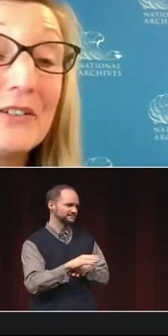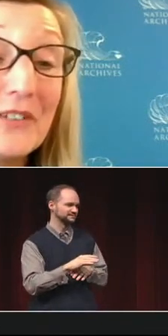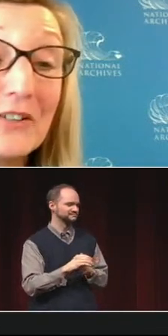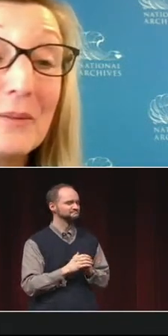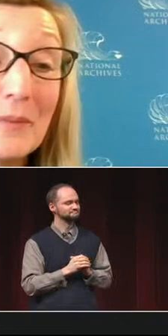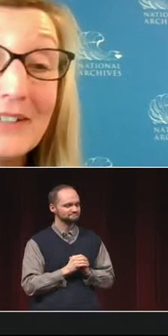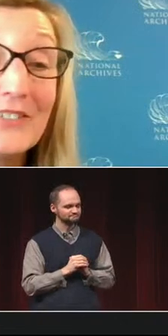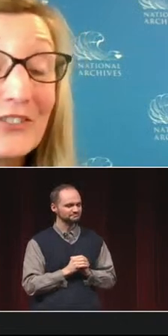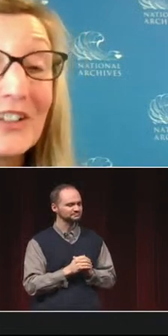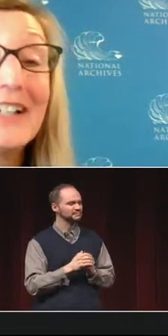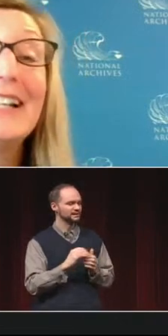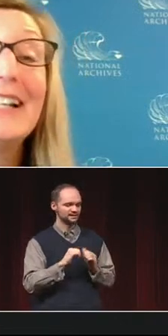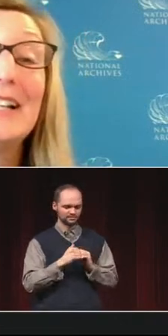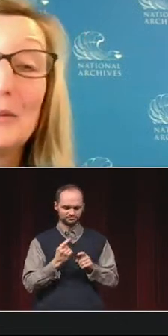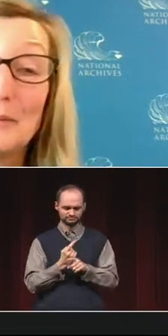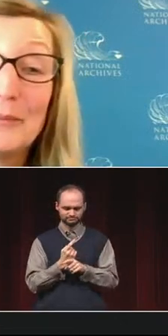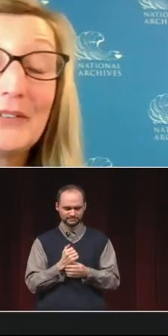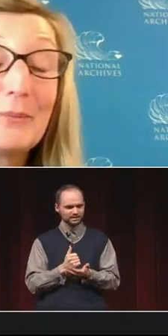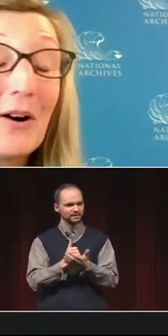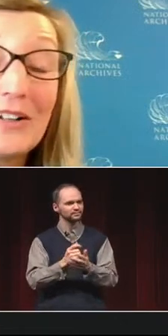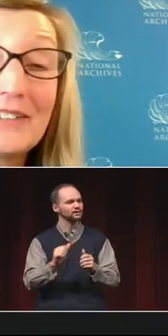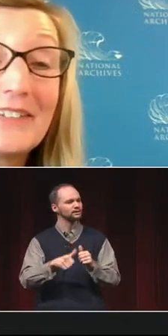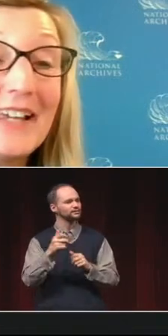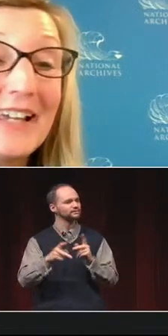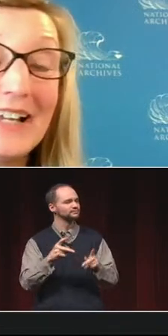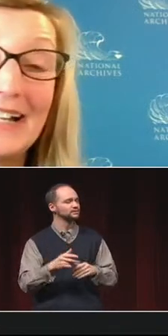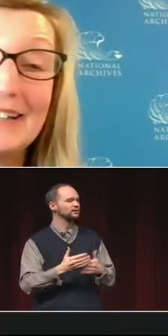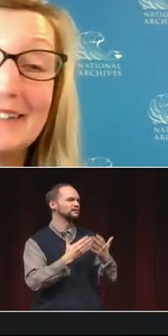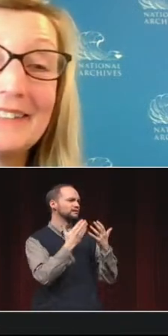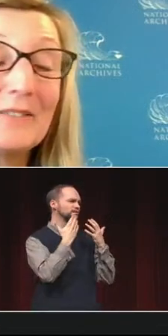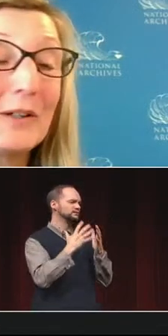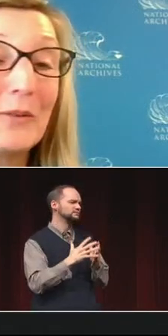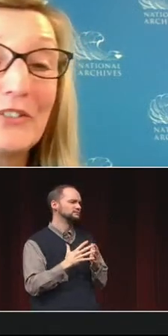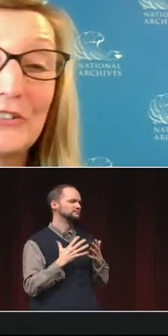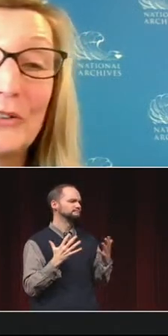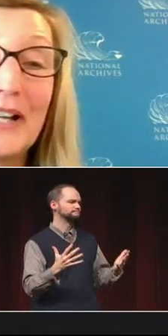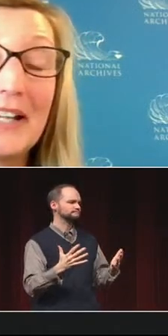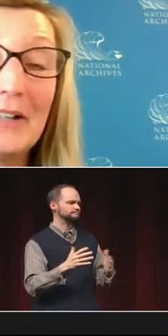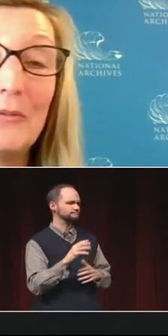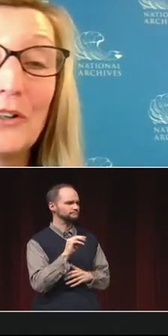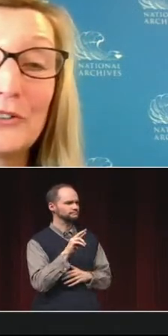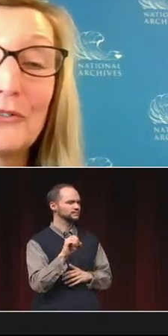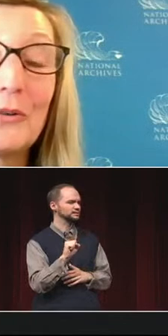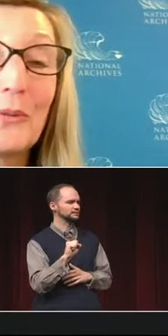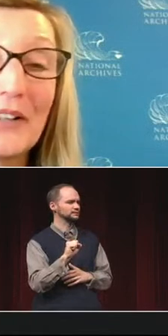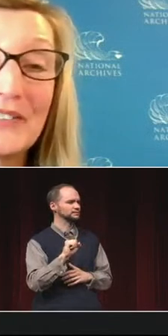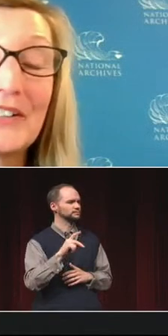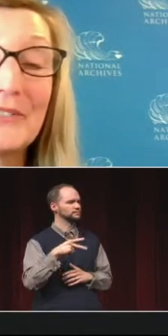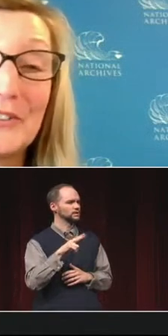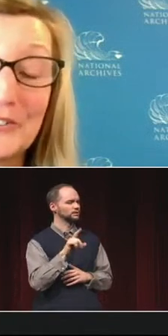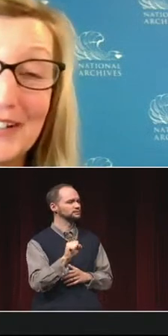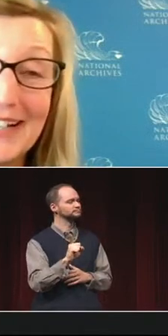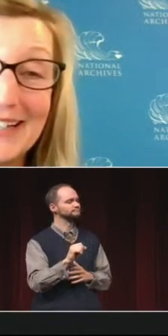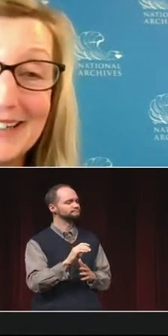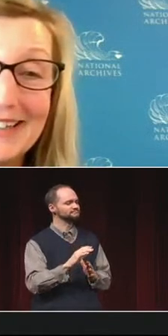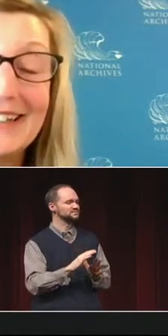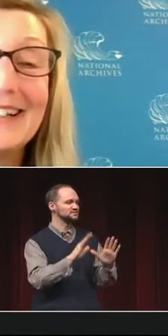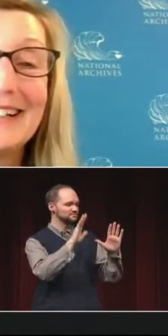very much, Mrs. Parks. And we wish you a wonderful rest of your day.